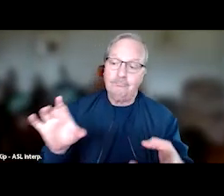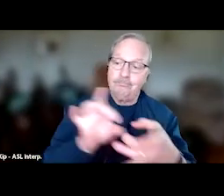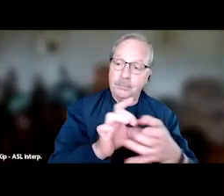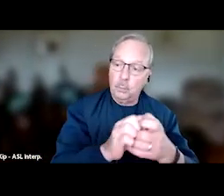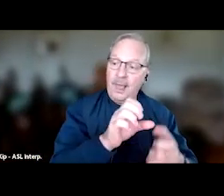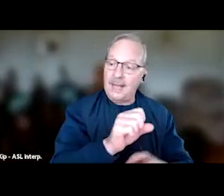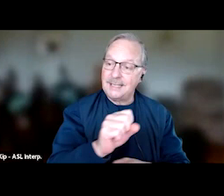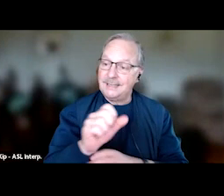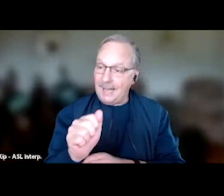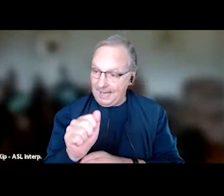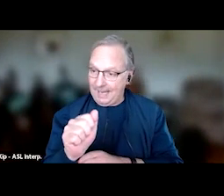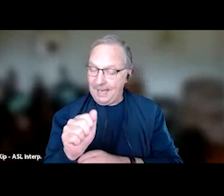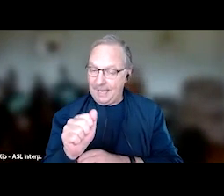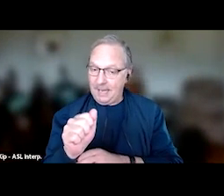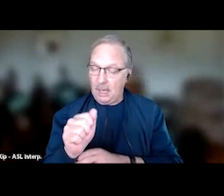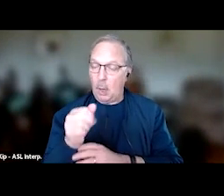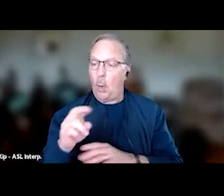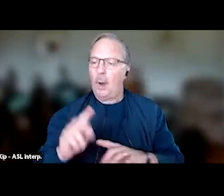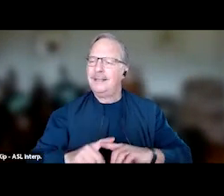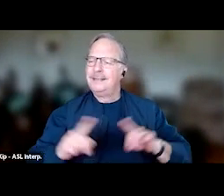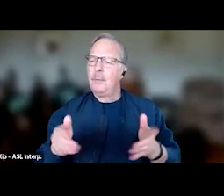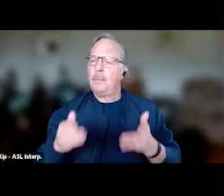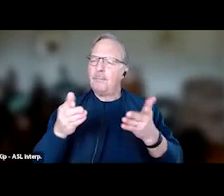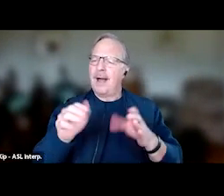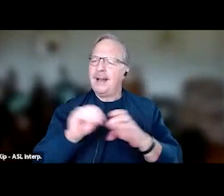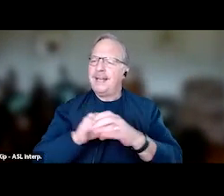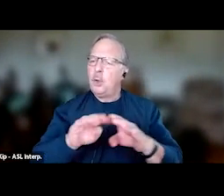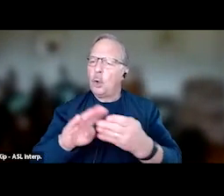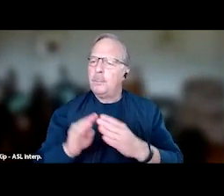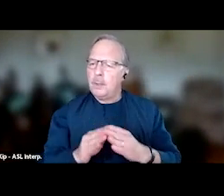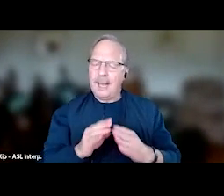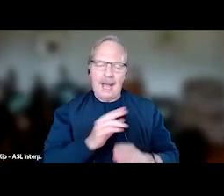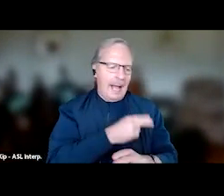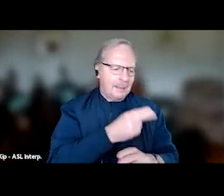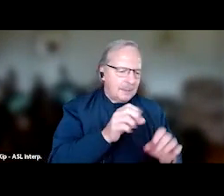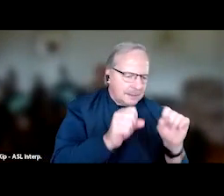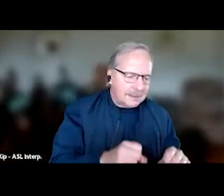or different providers in your community hospital systems, public health entities,